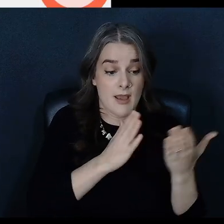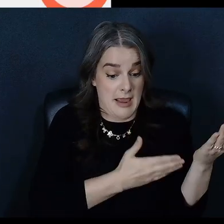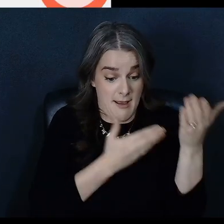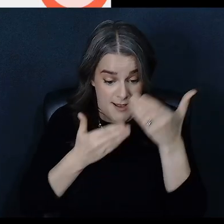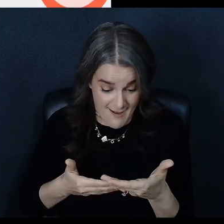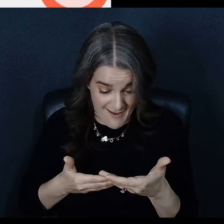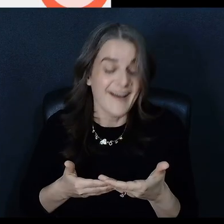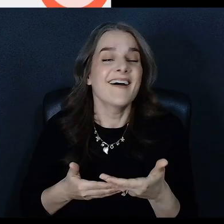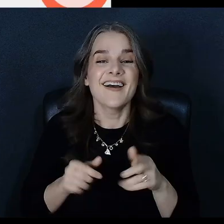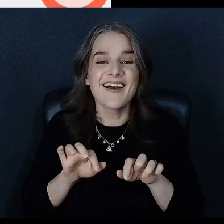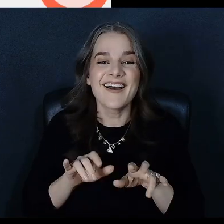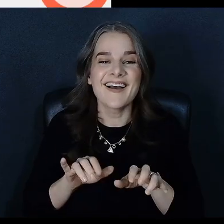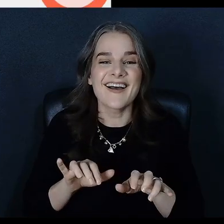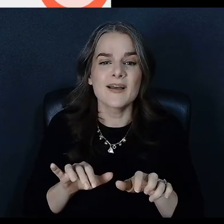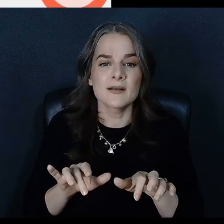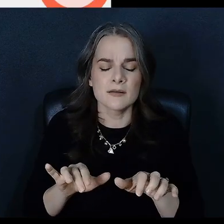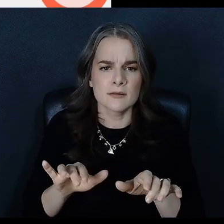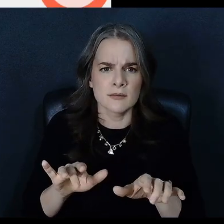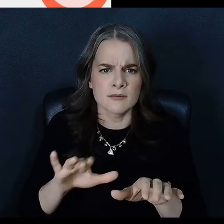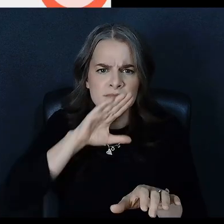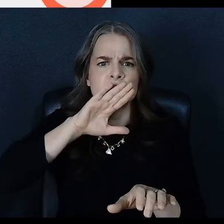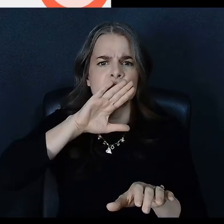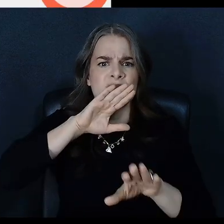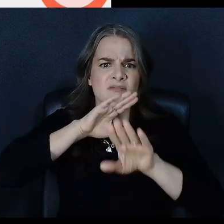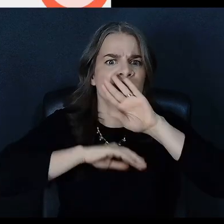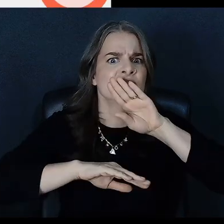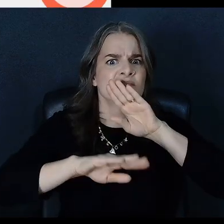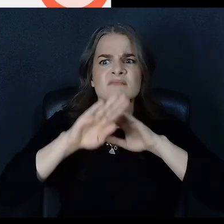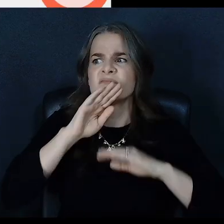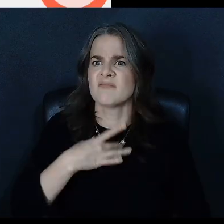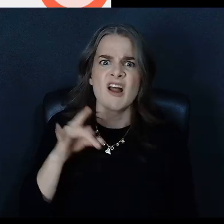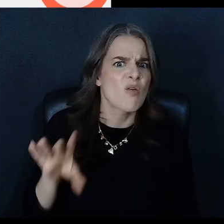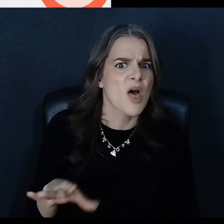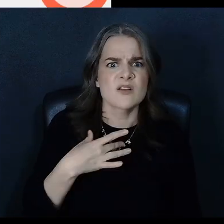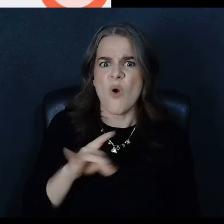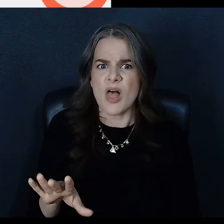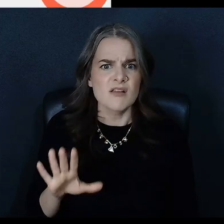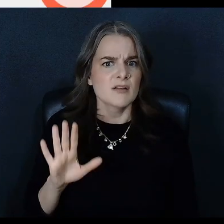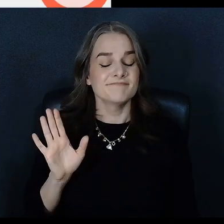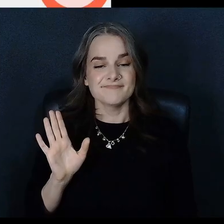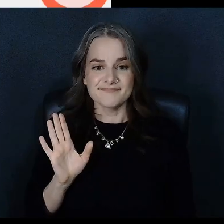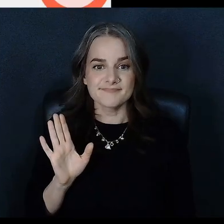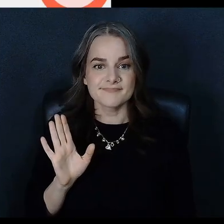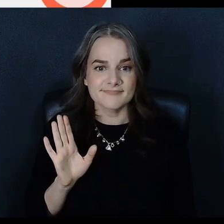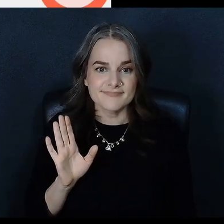it to work and start using it and realize, oh no, I don't like this at all. But you might need to explore it in order to know that.